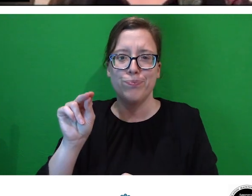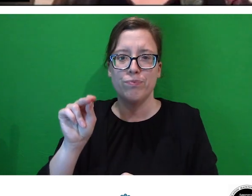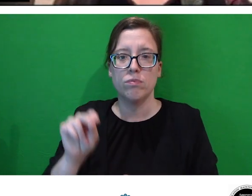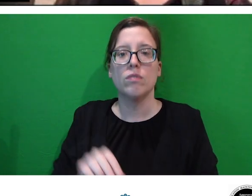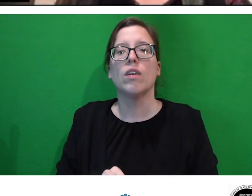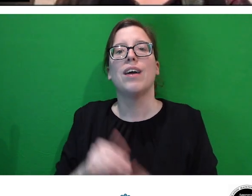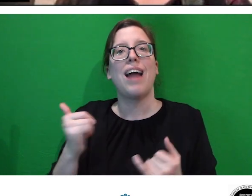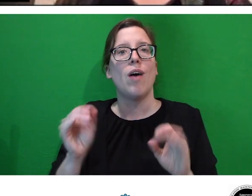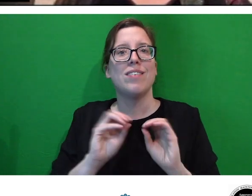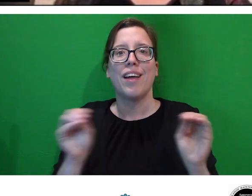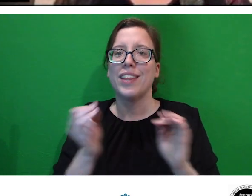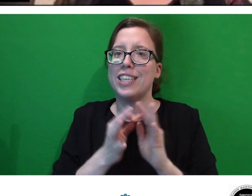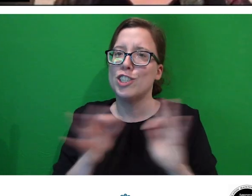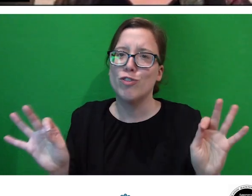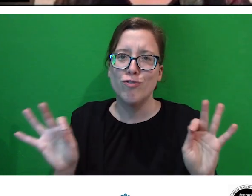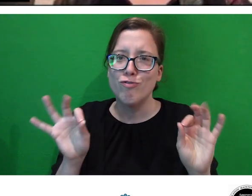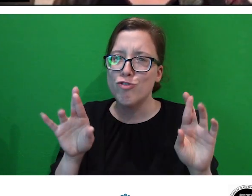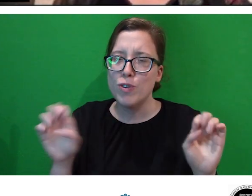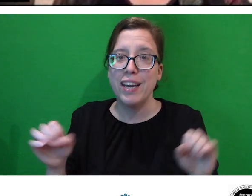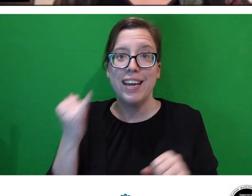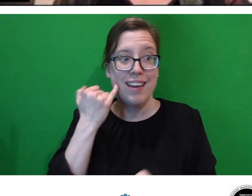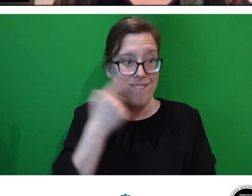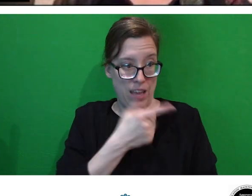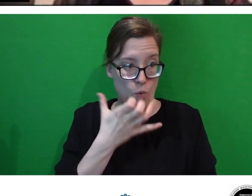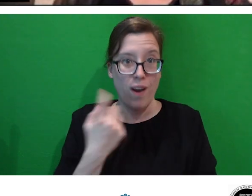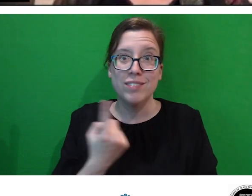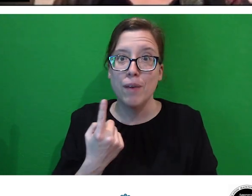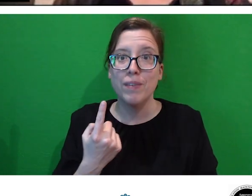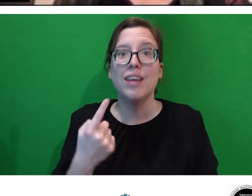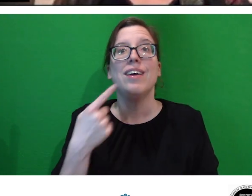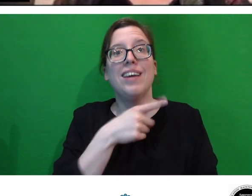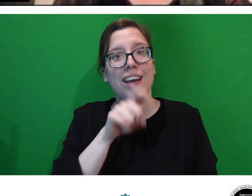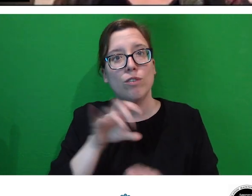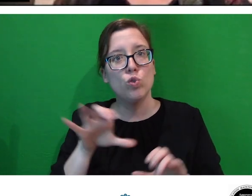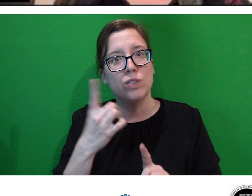Today affects tomorrow. But it does not predict tomorrow.